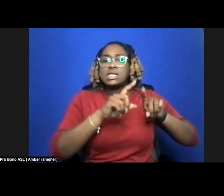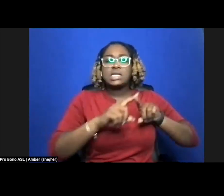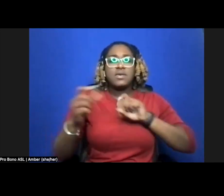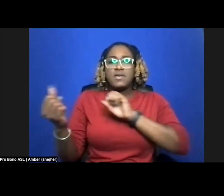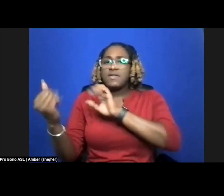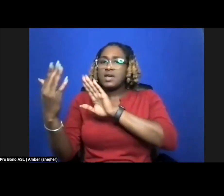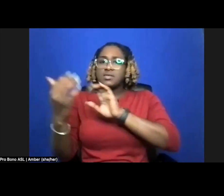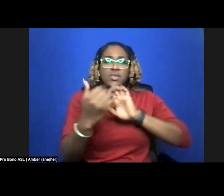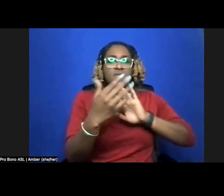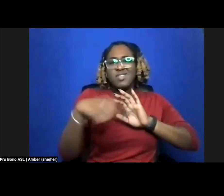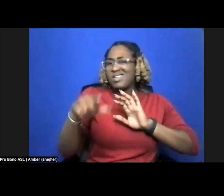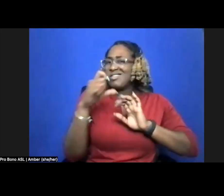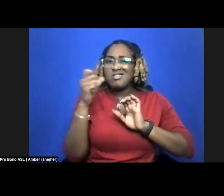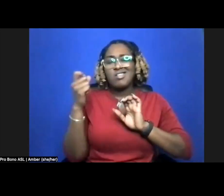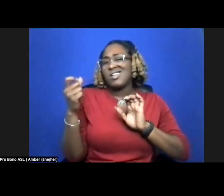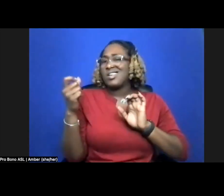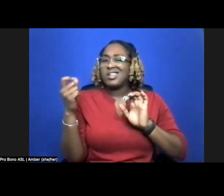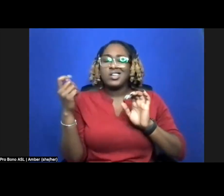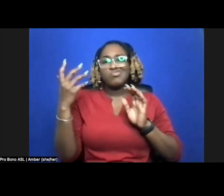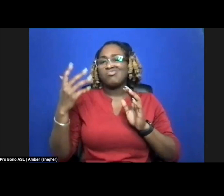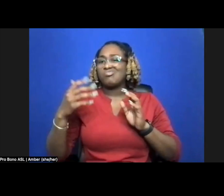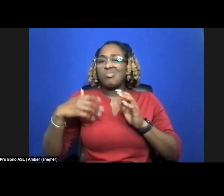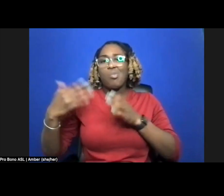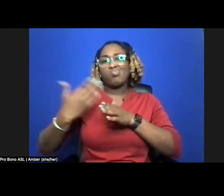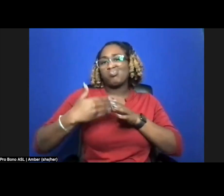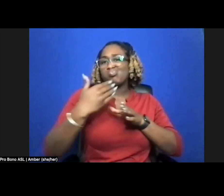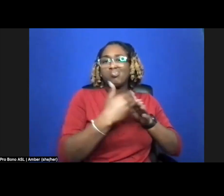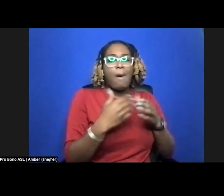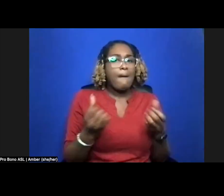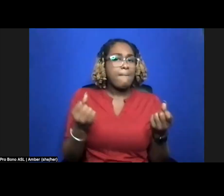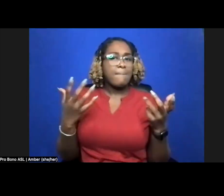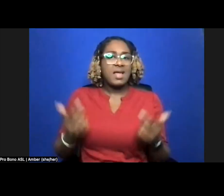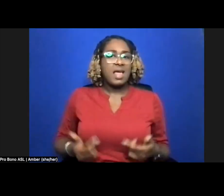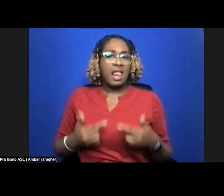me. i have many lives / cracked / from & scattered across the cosmos